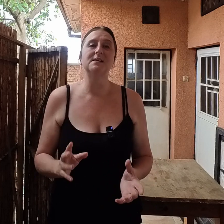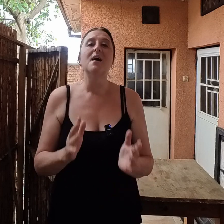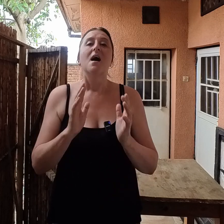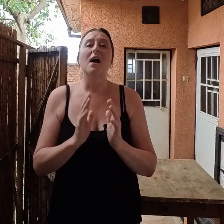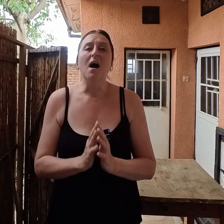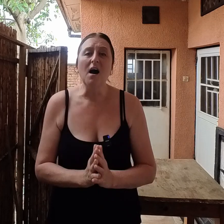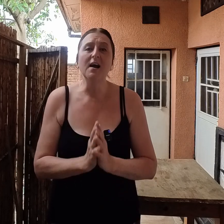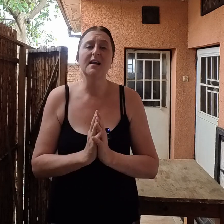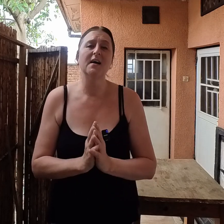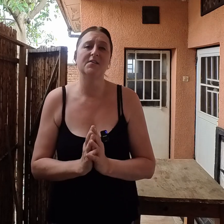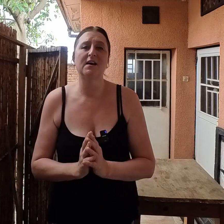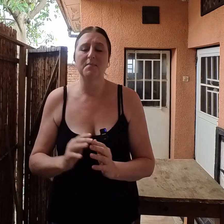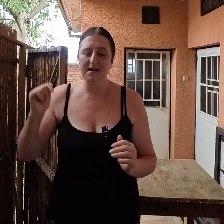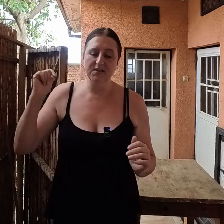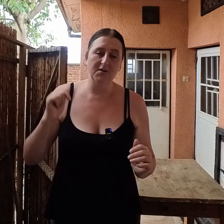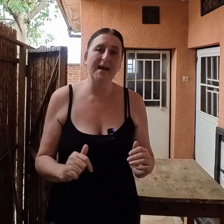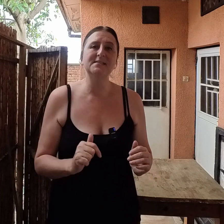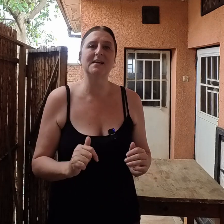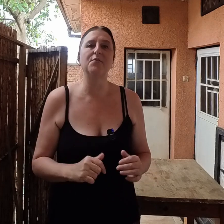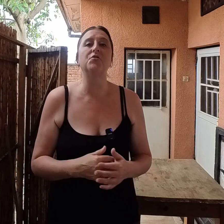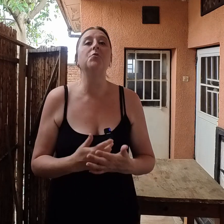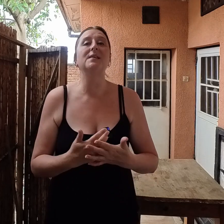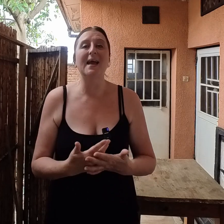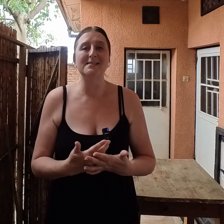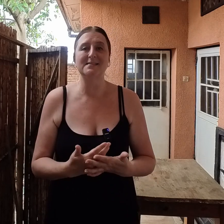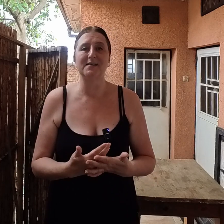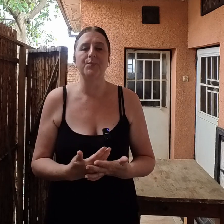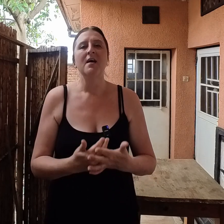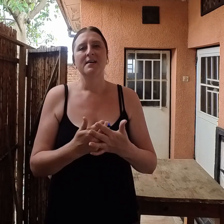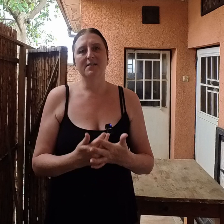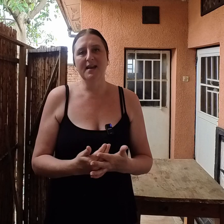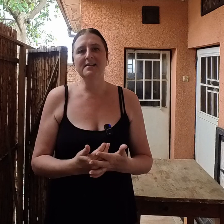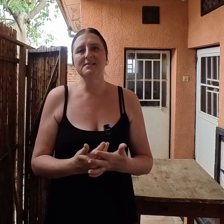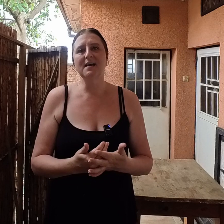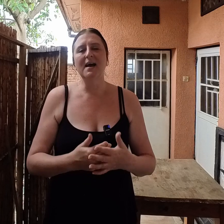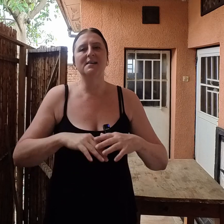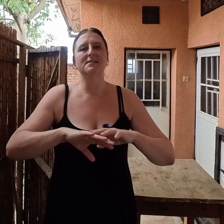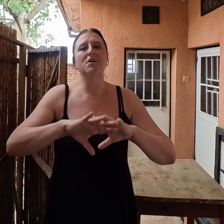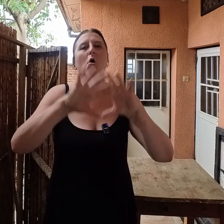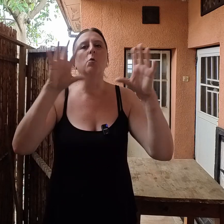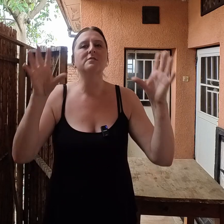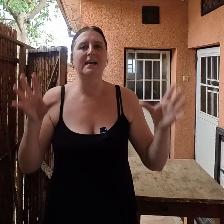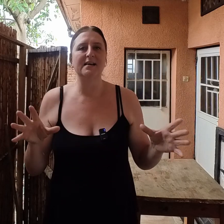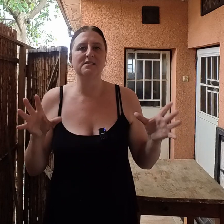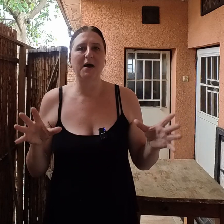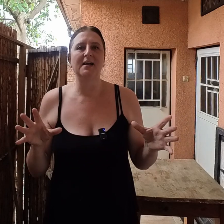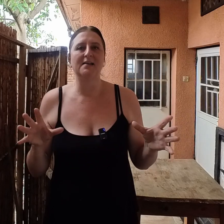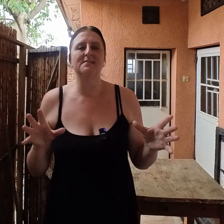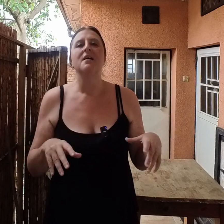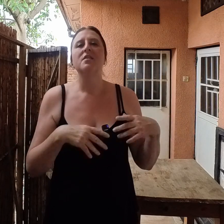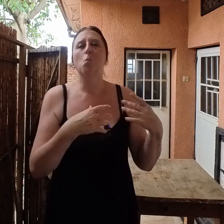visit, I highly highly recommend that you head south to Nyanza. Now, Nyanza has the old King's Palace,